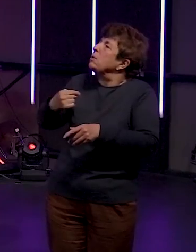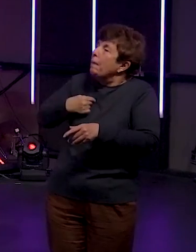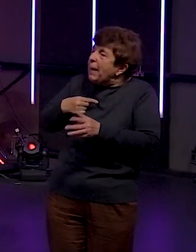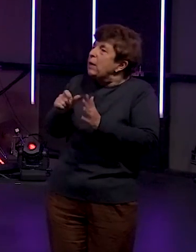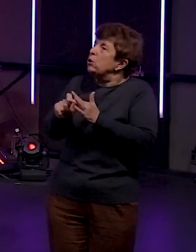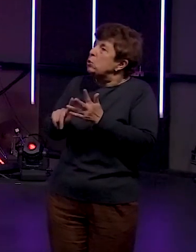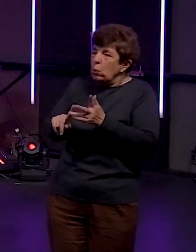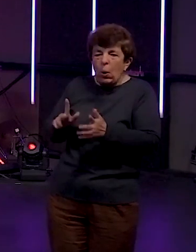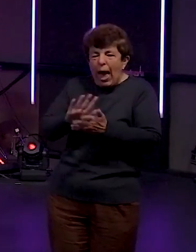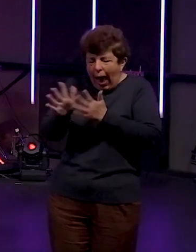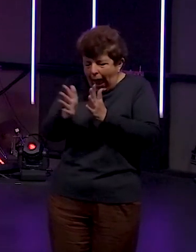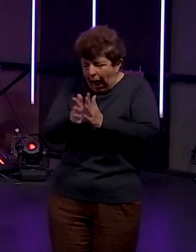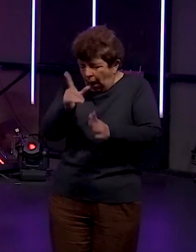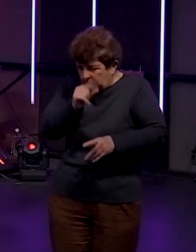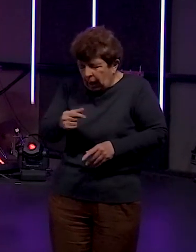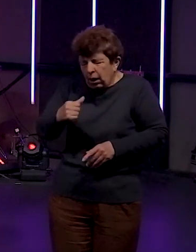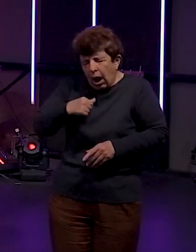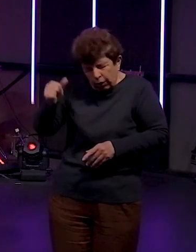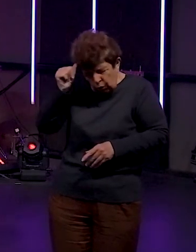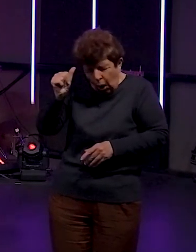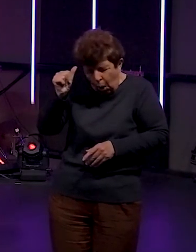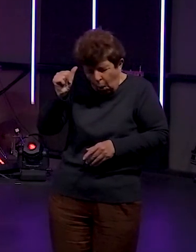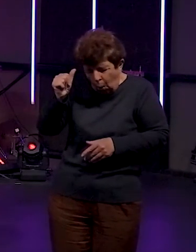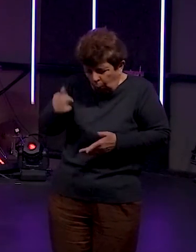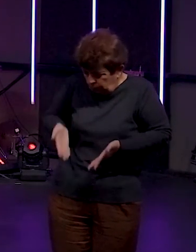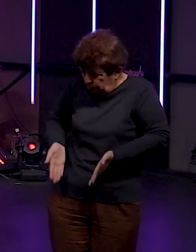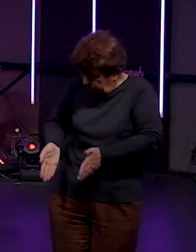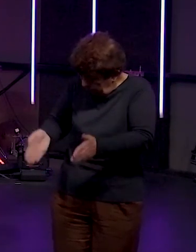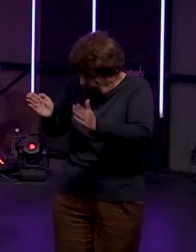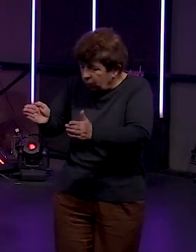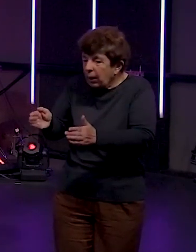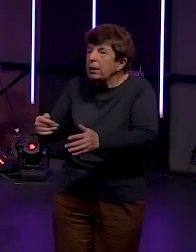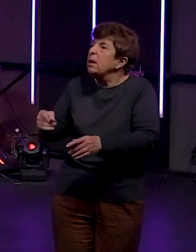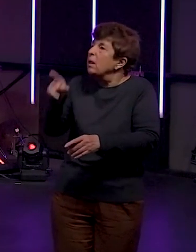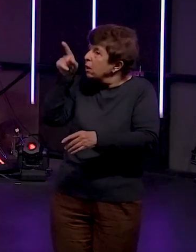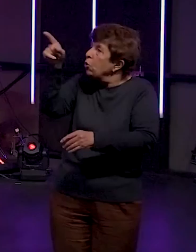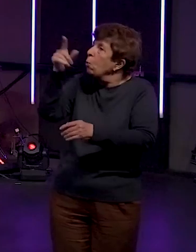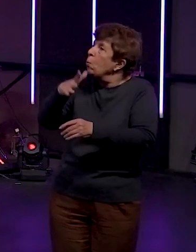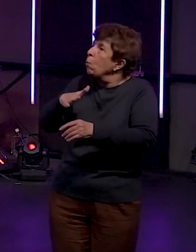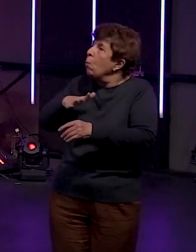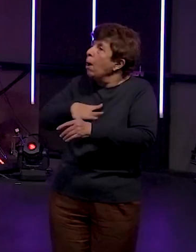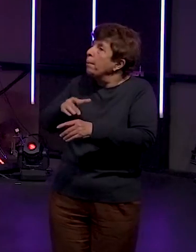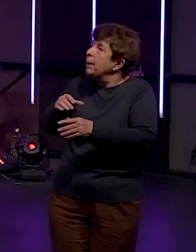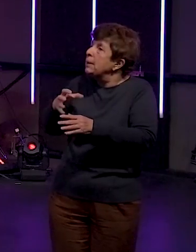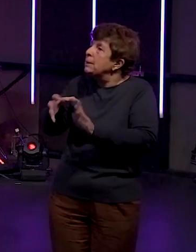How can I know the direction, the pathway which God wants me to take?